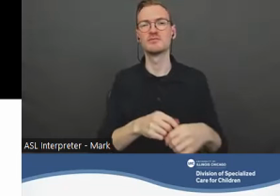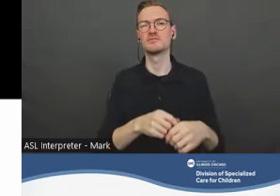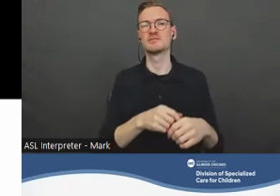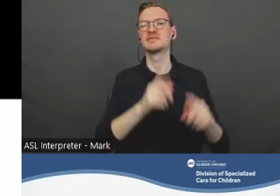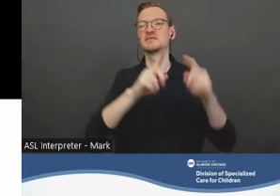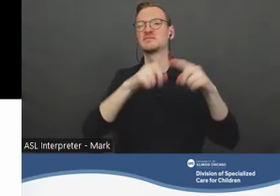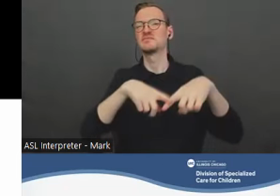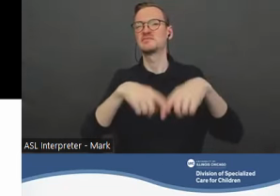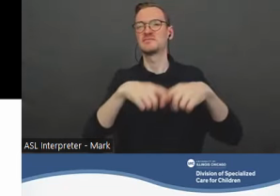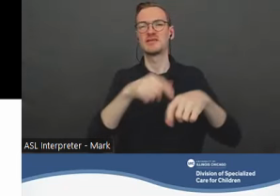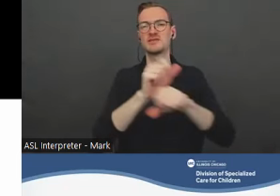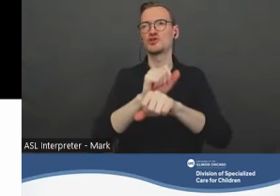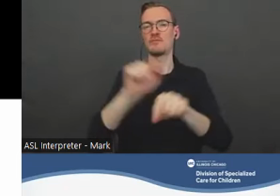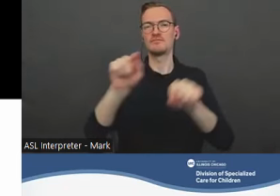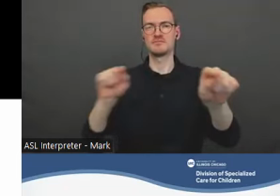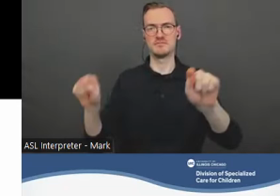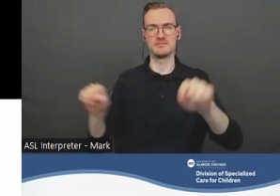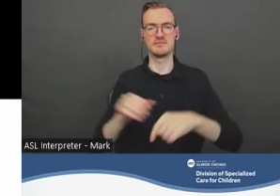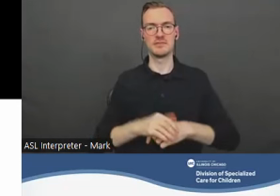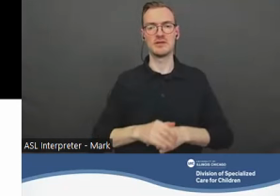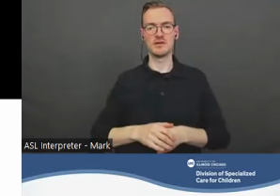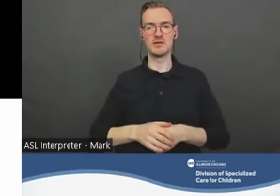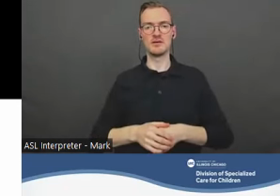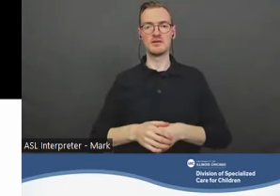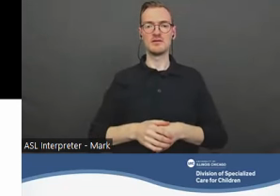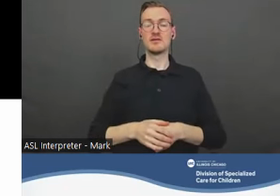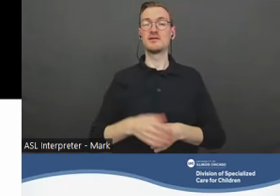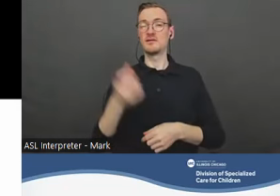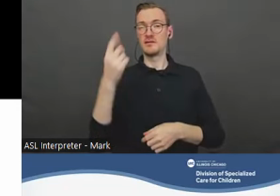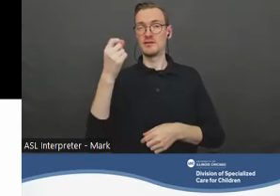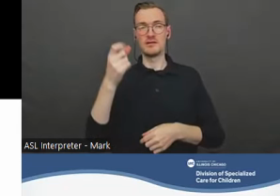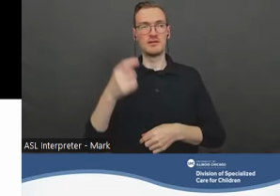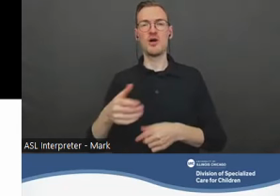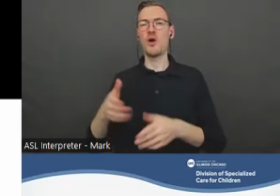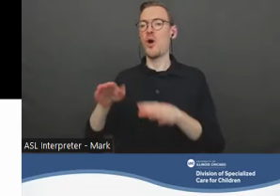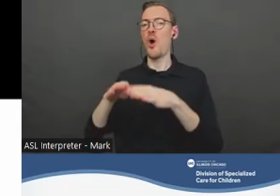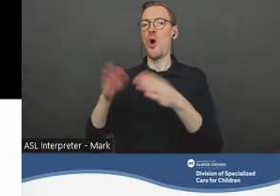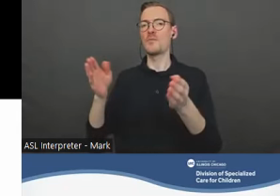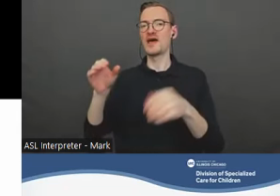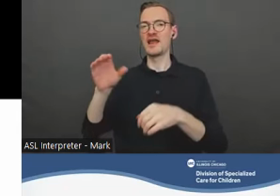sign up for insurance plans or make changes to your plan during open enrollment periods and this